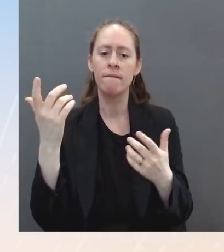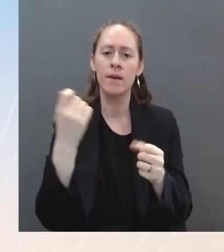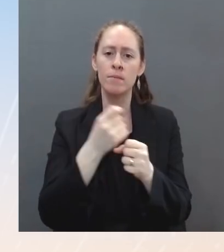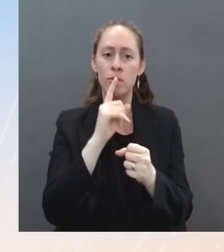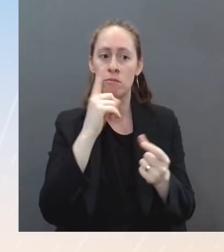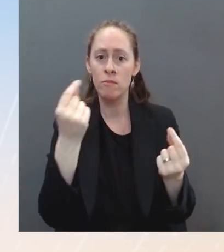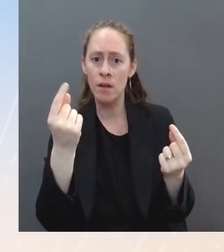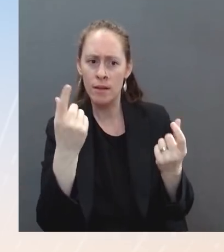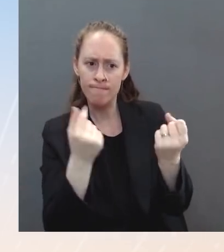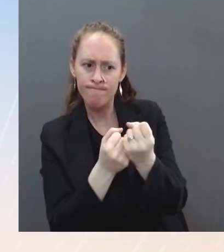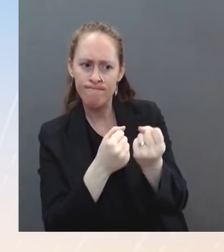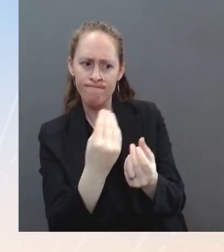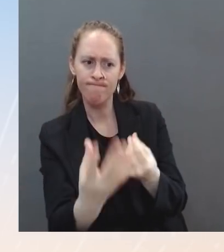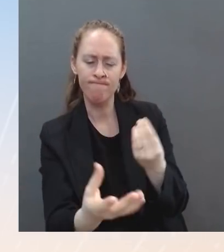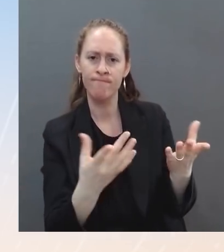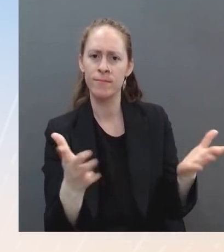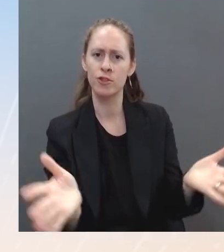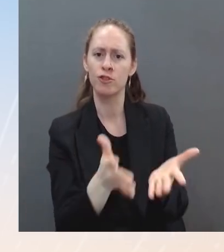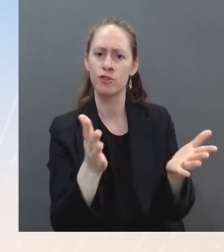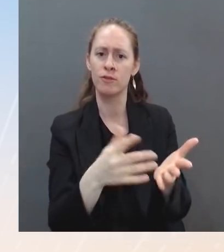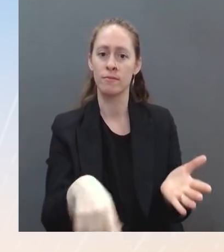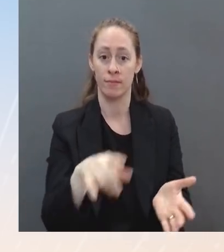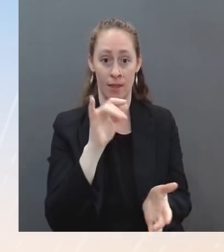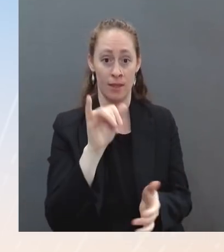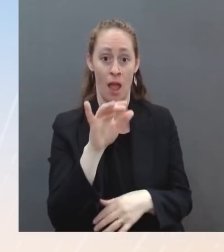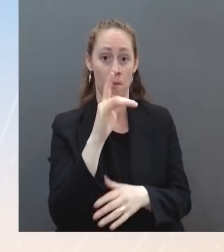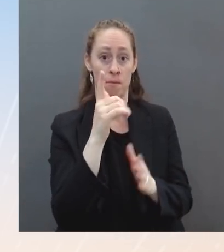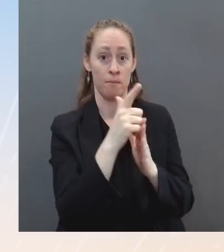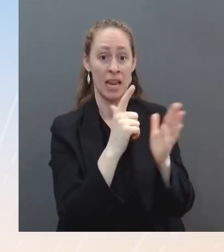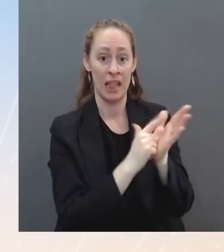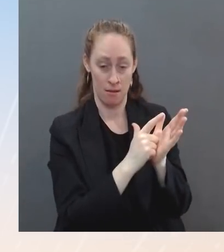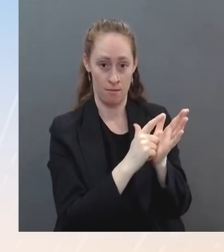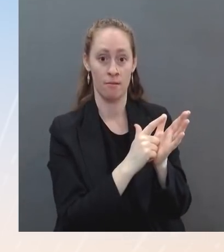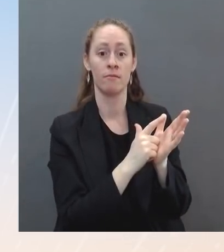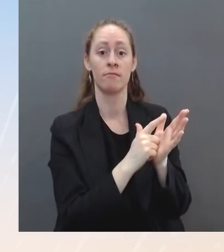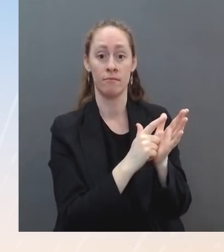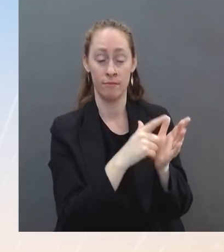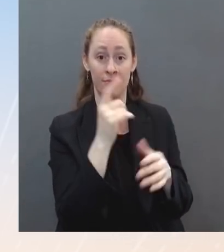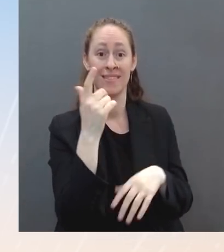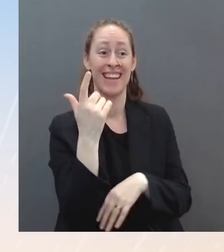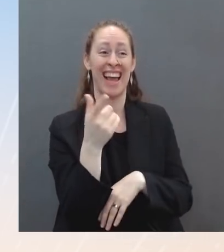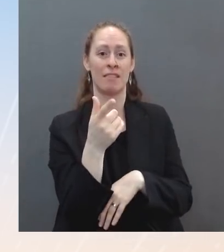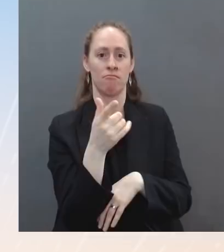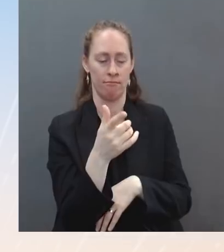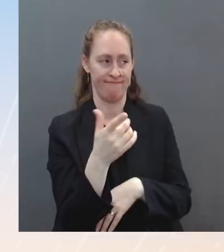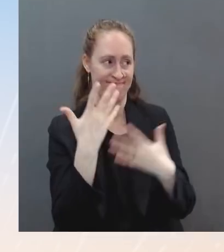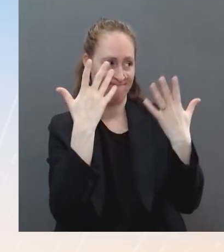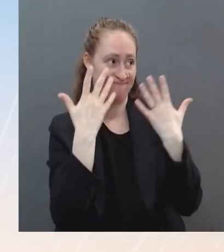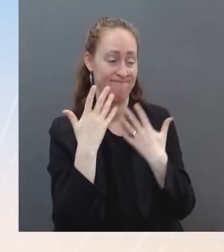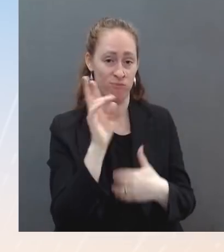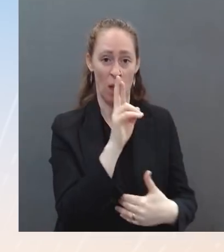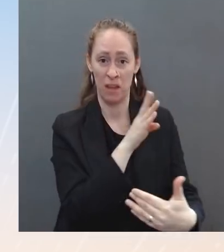I would note, voted against. We've invested five and a half billion dollars in programs that support mental health and wellbeing,